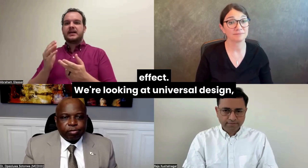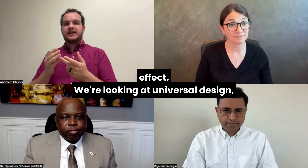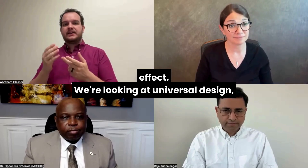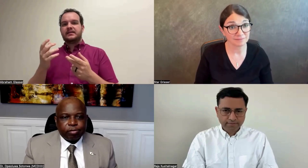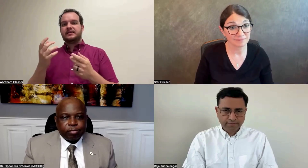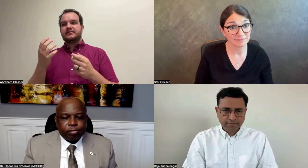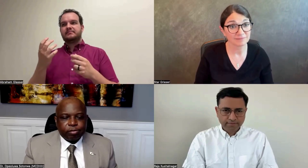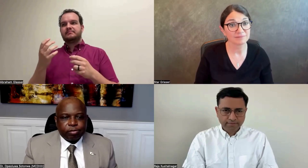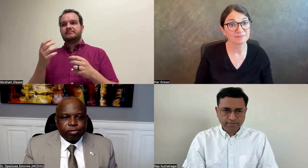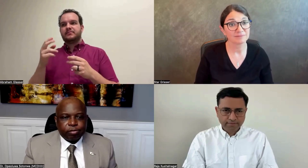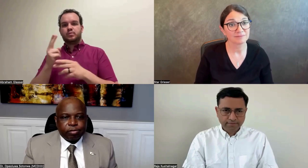user experience,